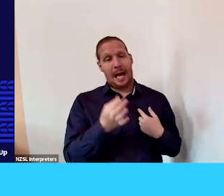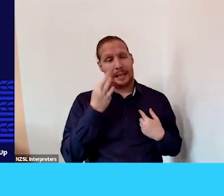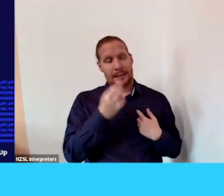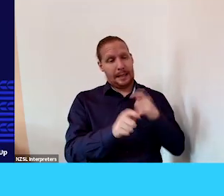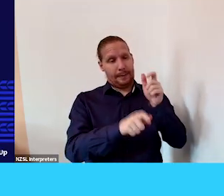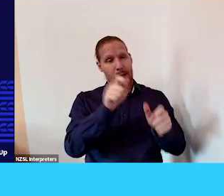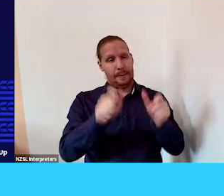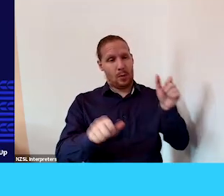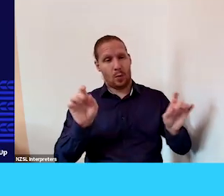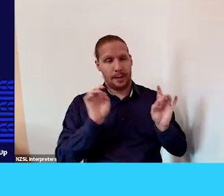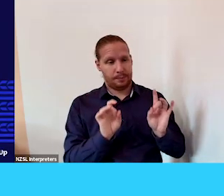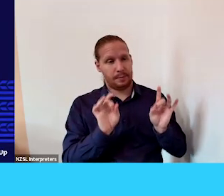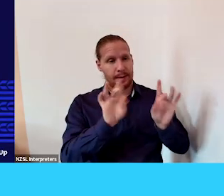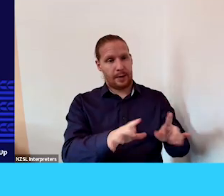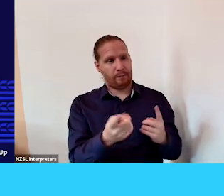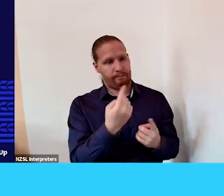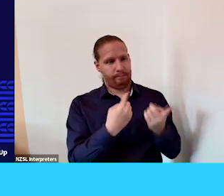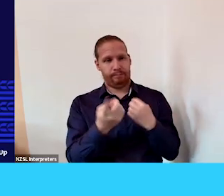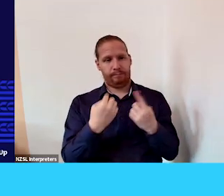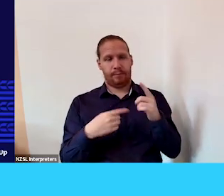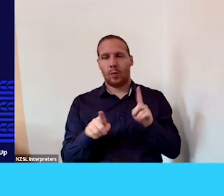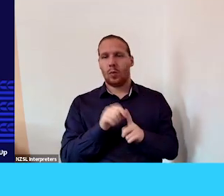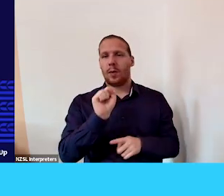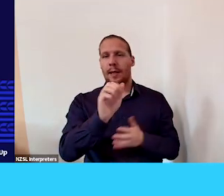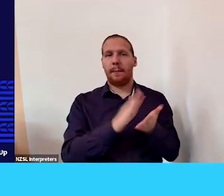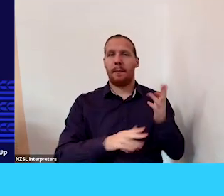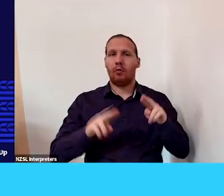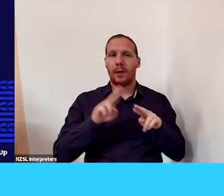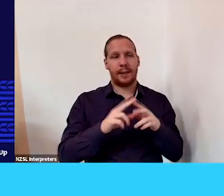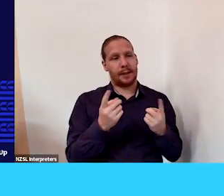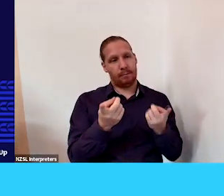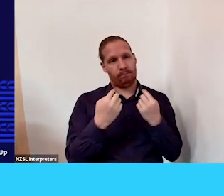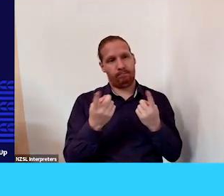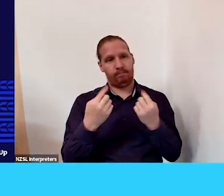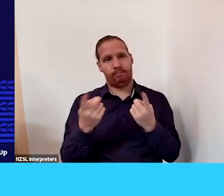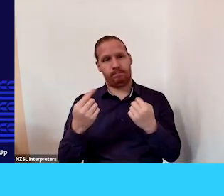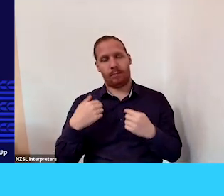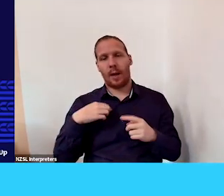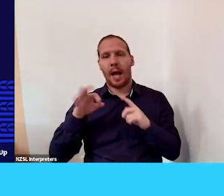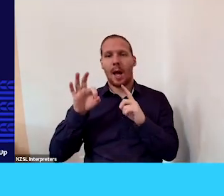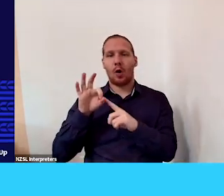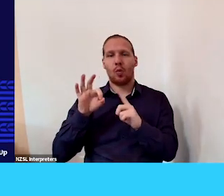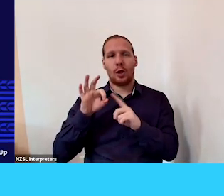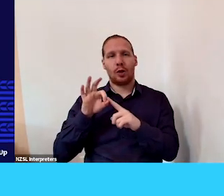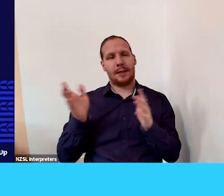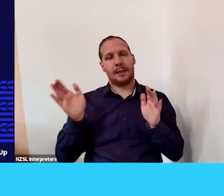as well as, primary caregivers, with their questionnaires covering a range of different well-being domains.